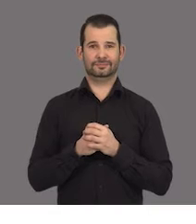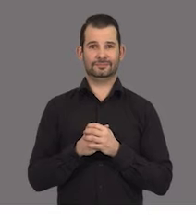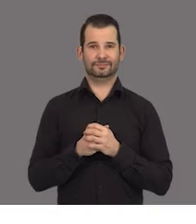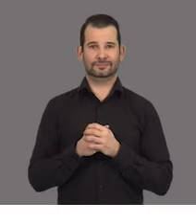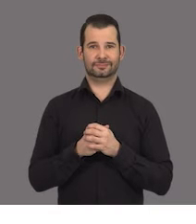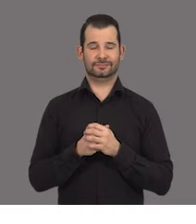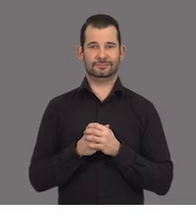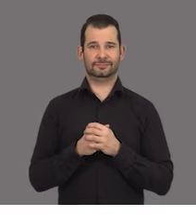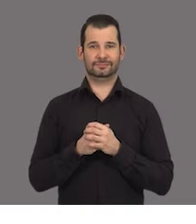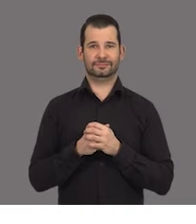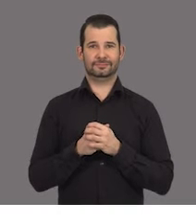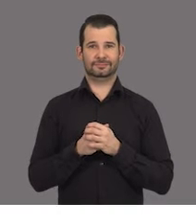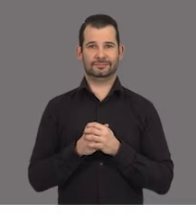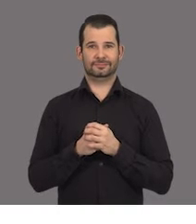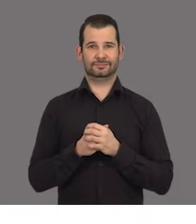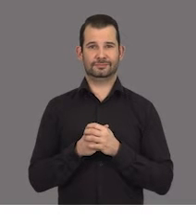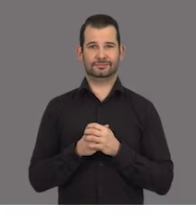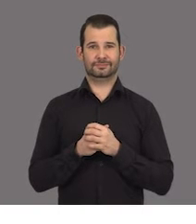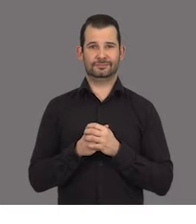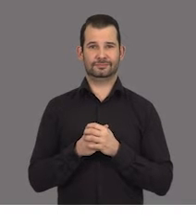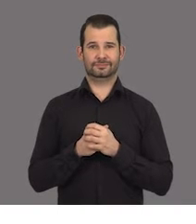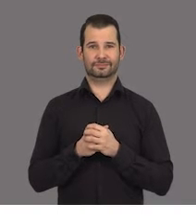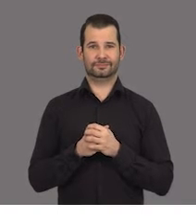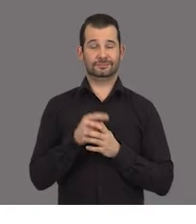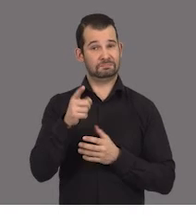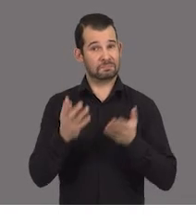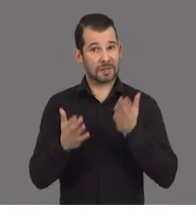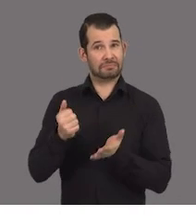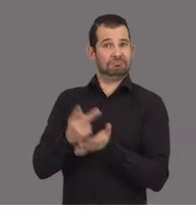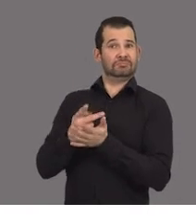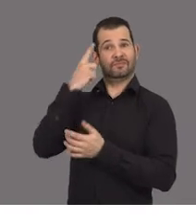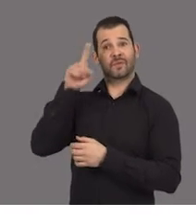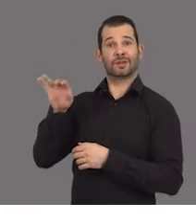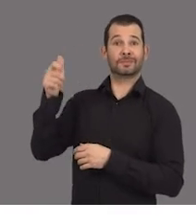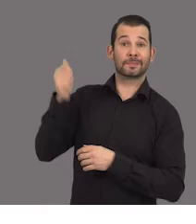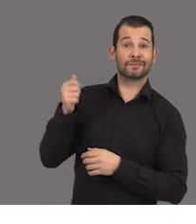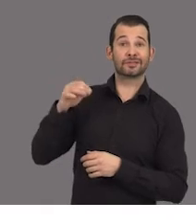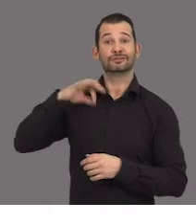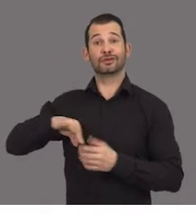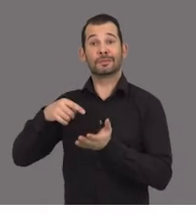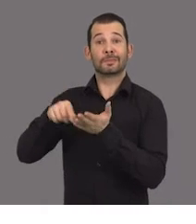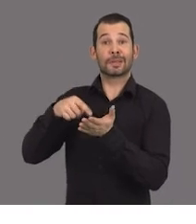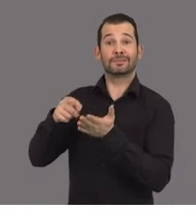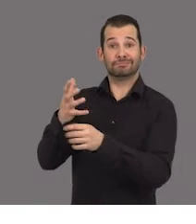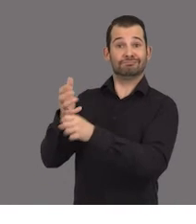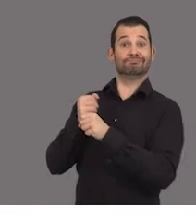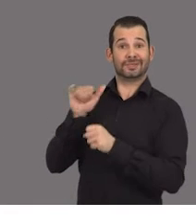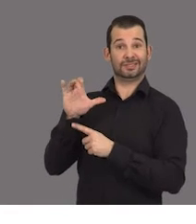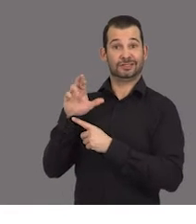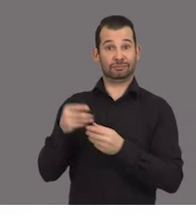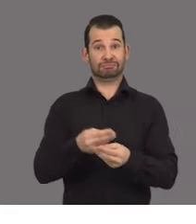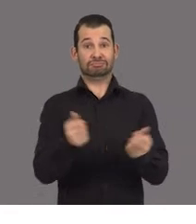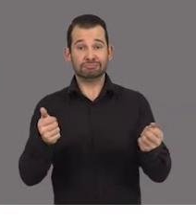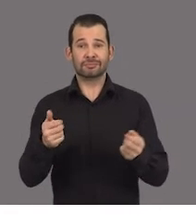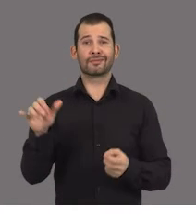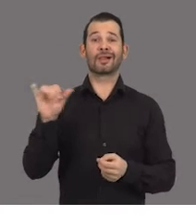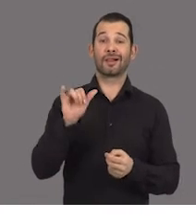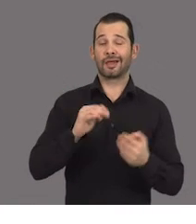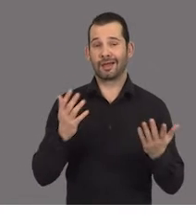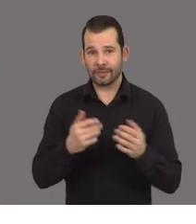You may be eligible for benefit and credit payments that the CRA administers, such as: the Canada child benefit